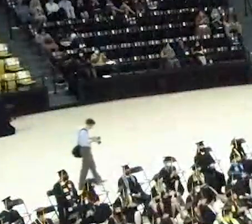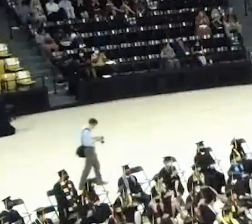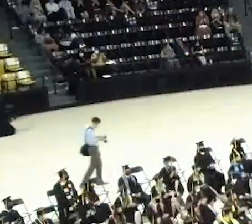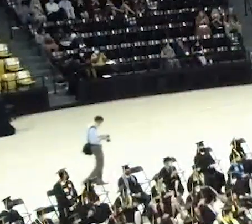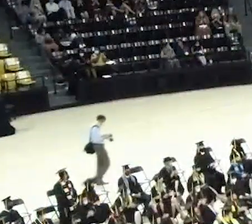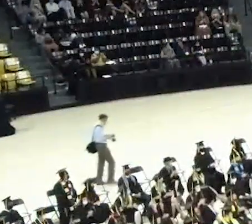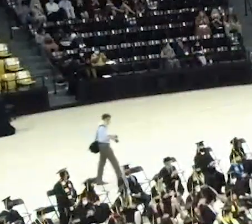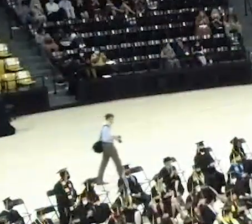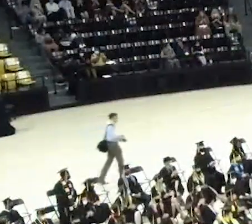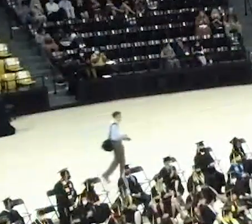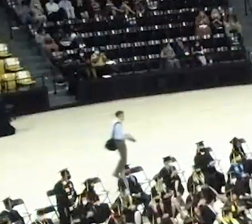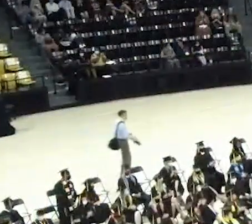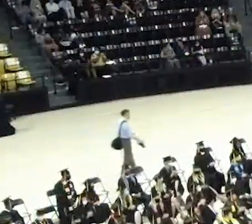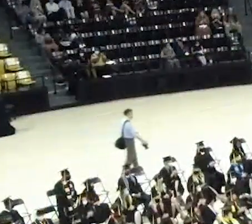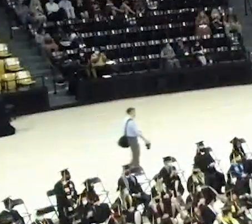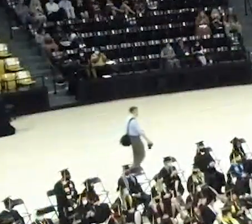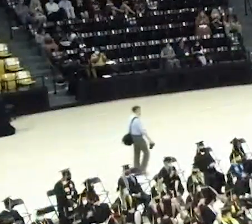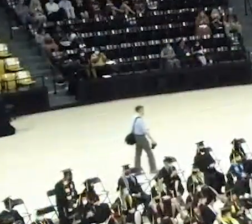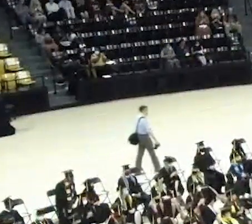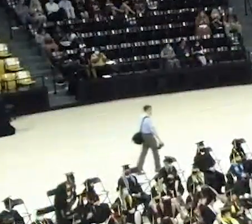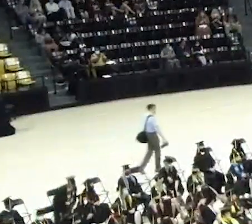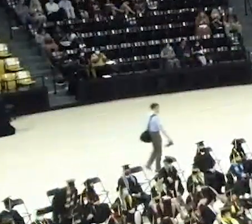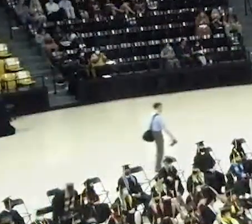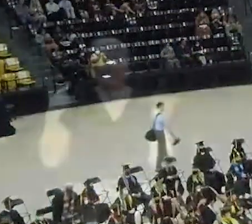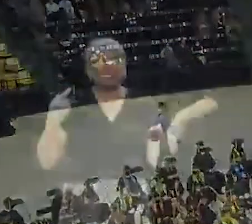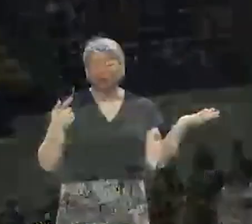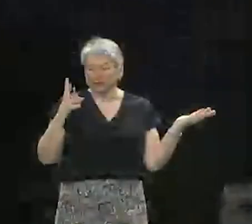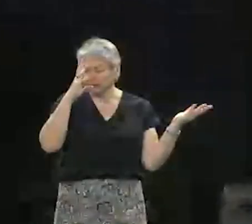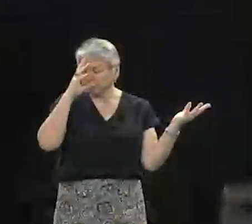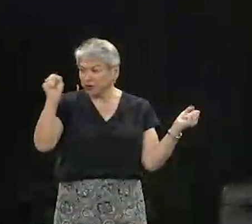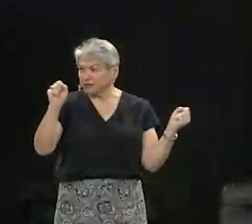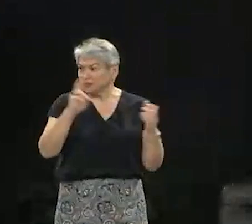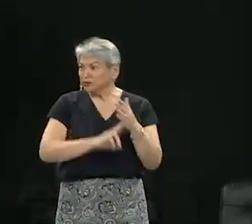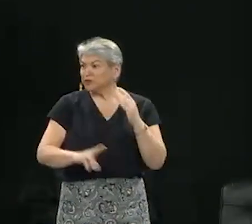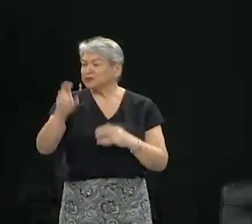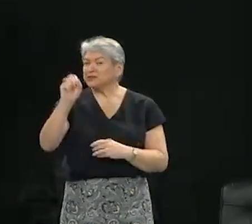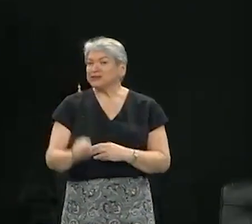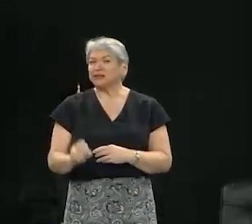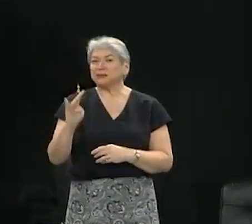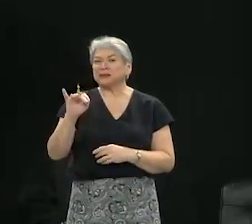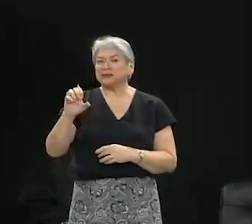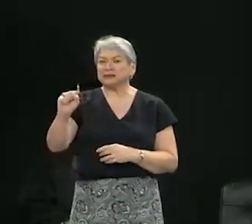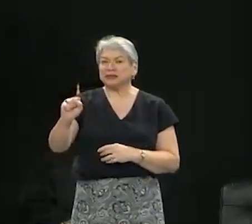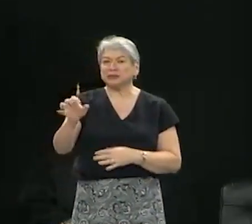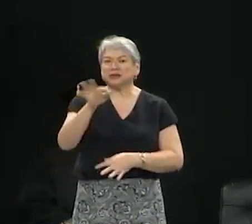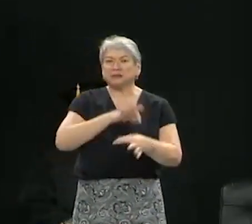As President of The University of Southern Mississippi, and on behalf of this institution,